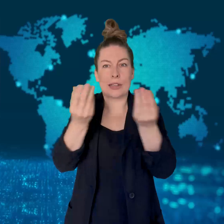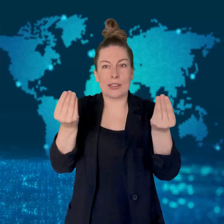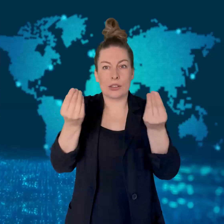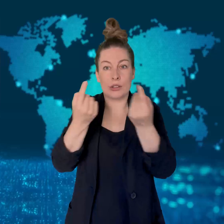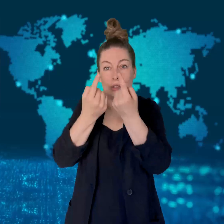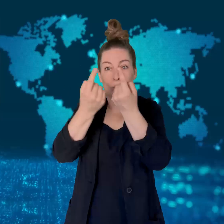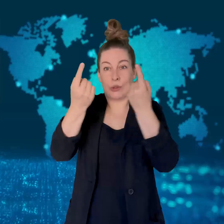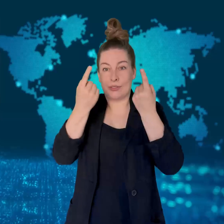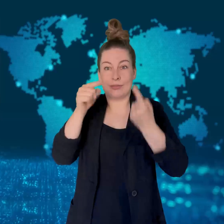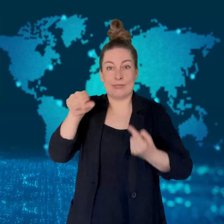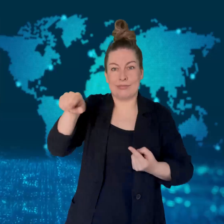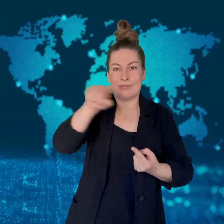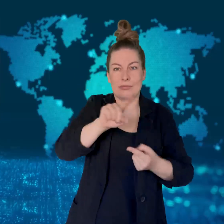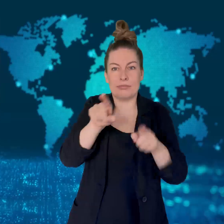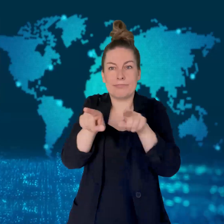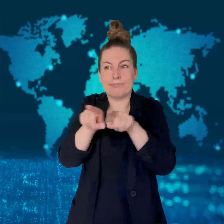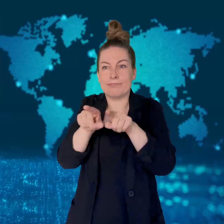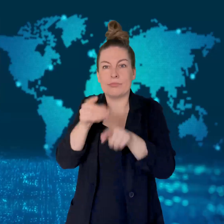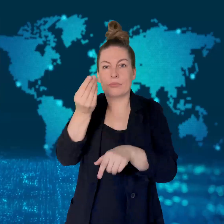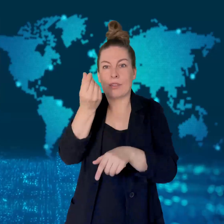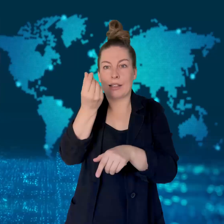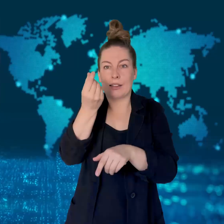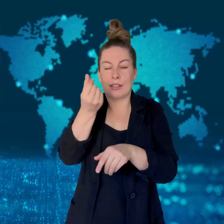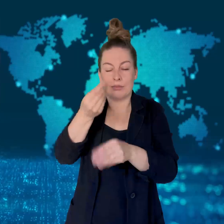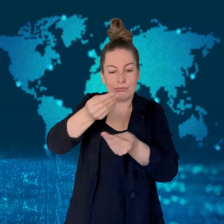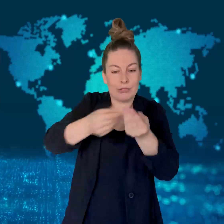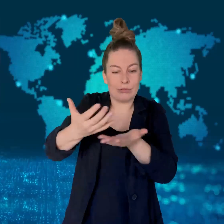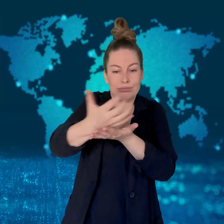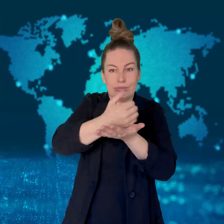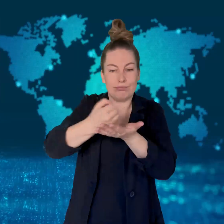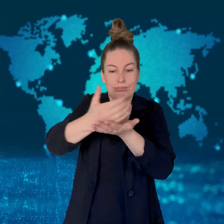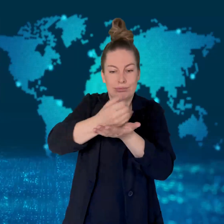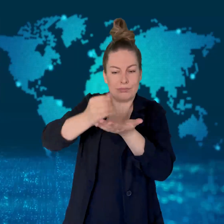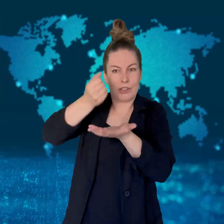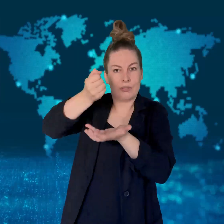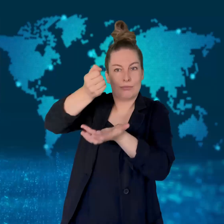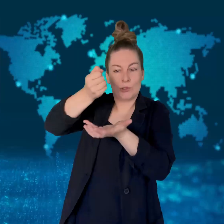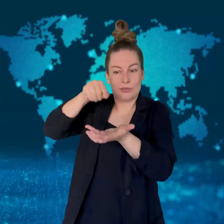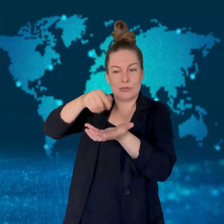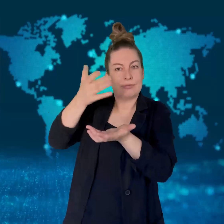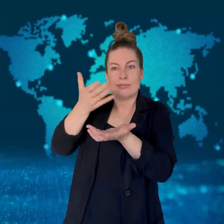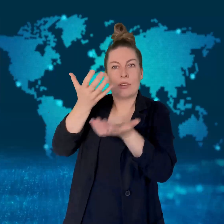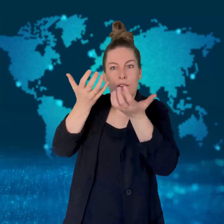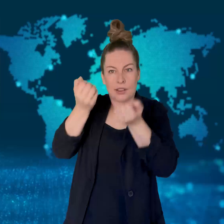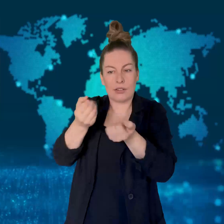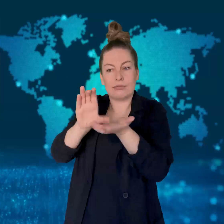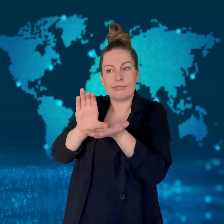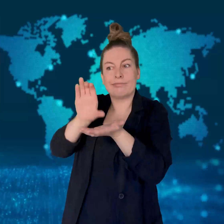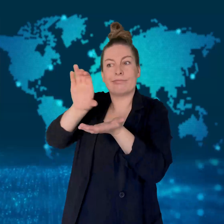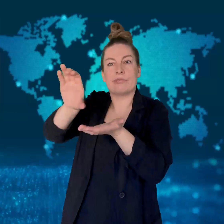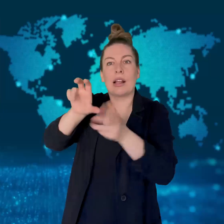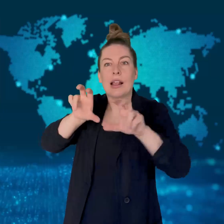demanding their colleges stop doing business or